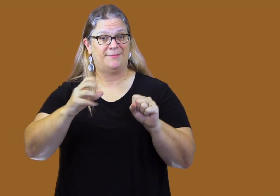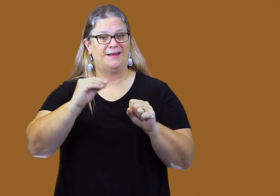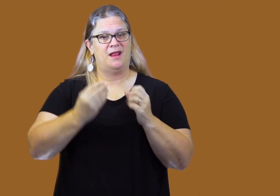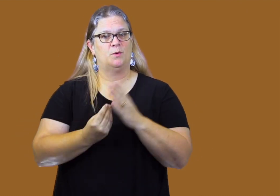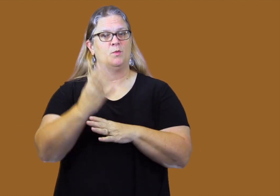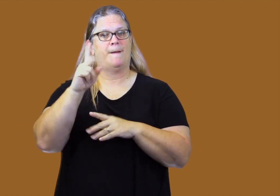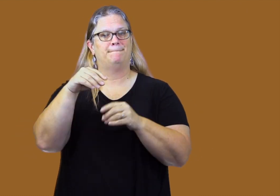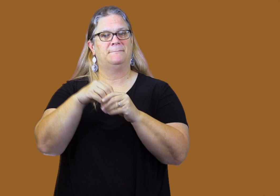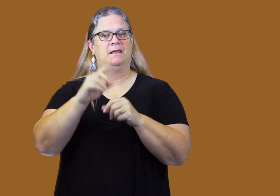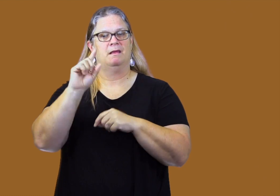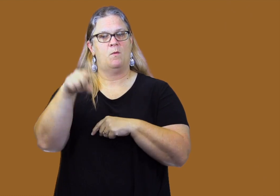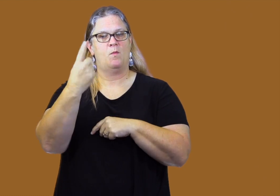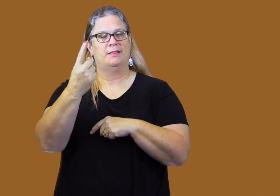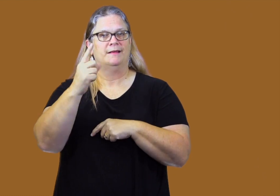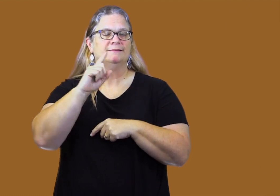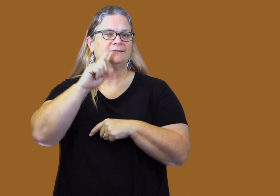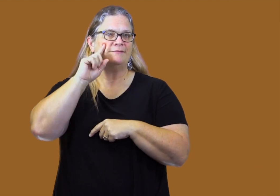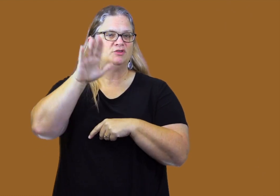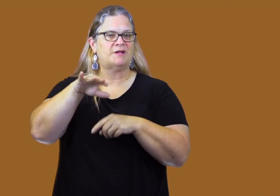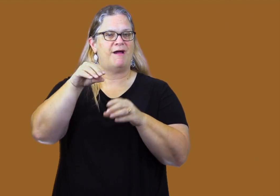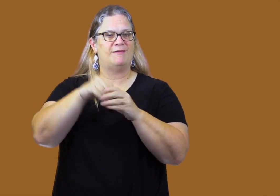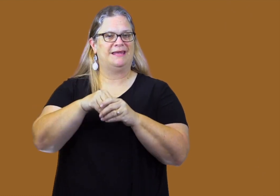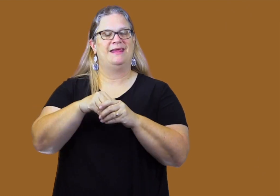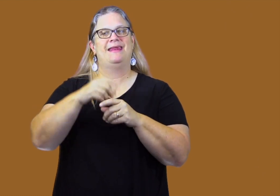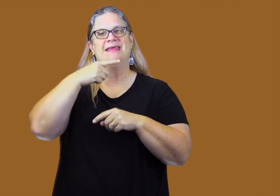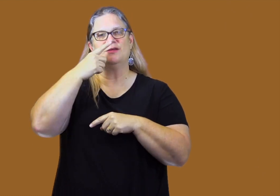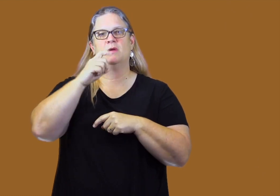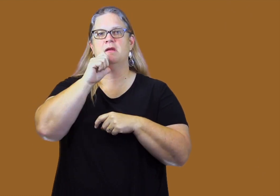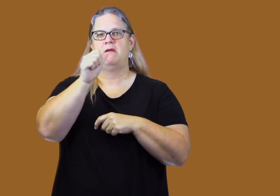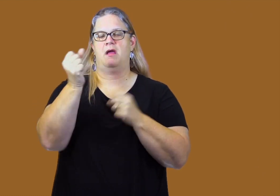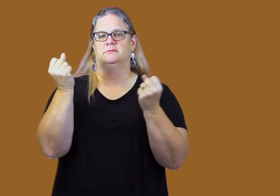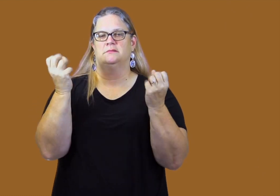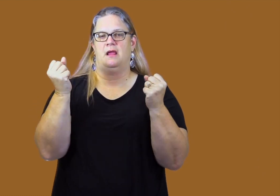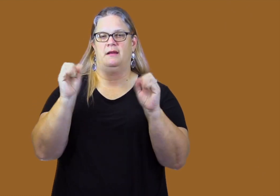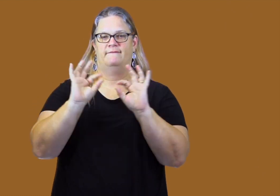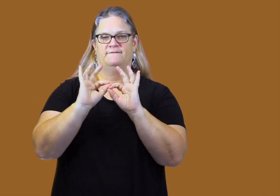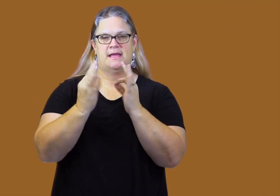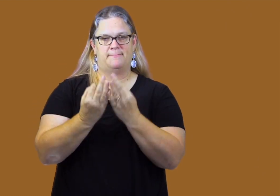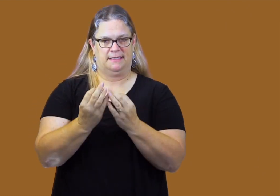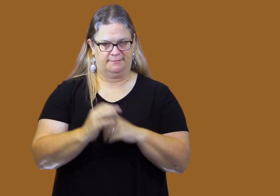I was adopted and grew up as the only deaf child and a hearing non-signing family.